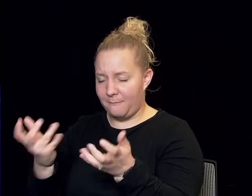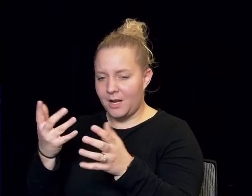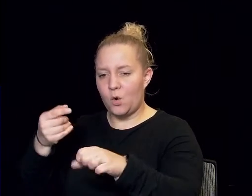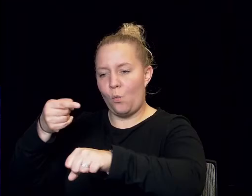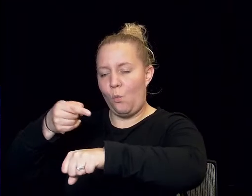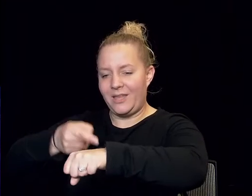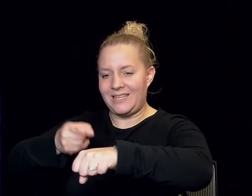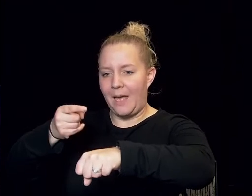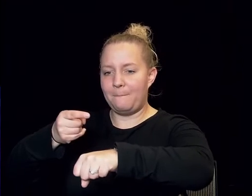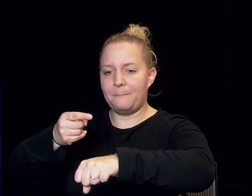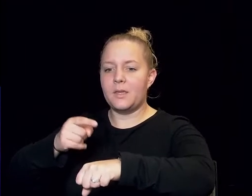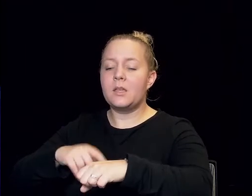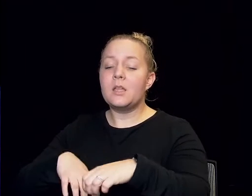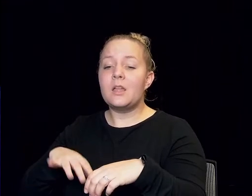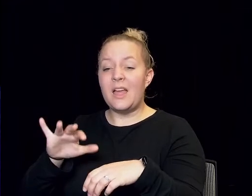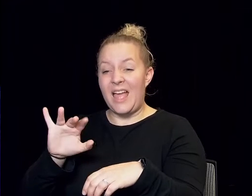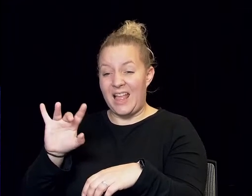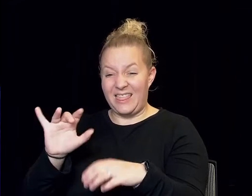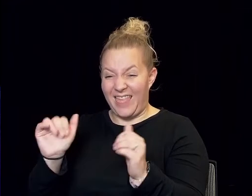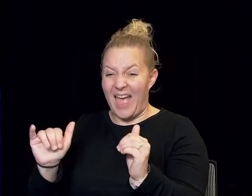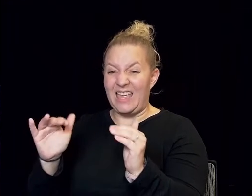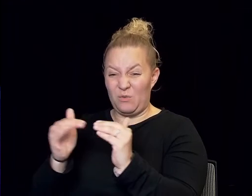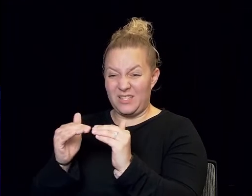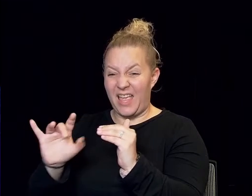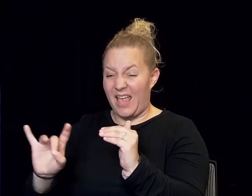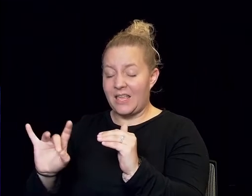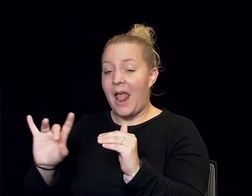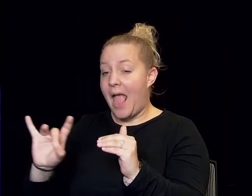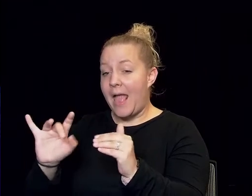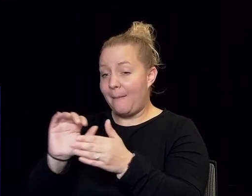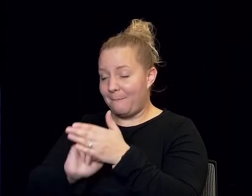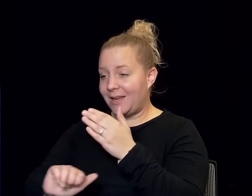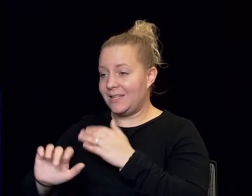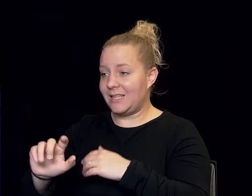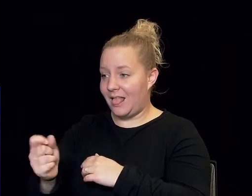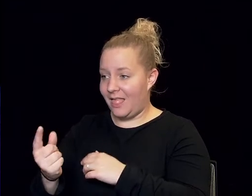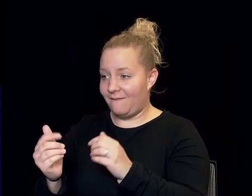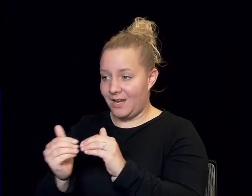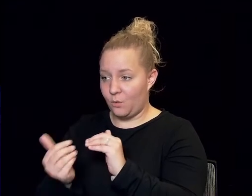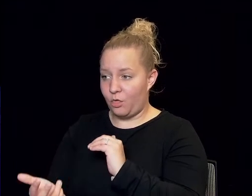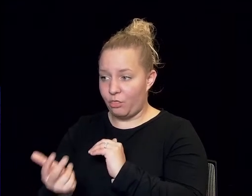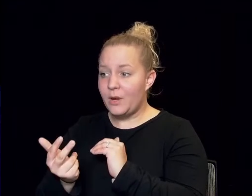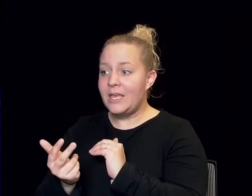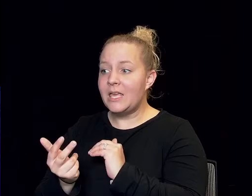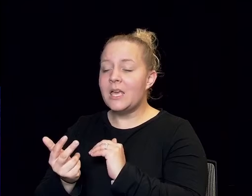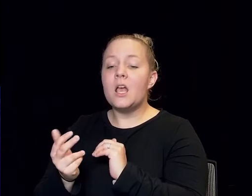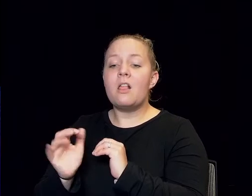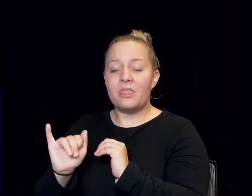us 8. 11 minus 8 gives us 3. So, that final answer, as a mixed number, would be 1 whole.